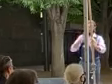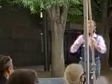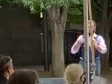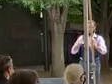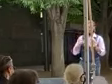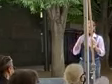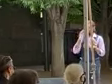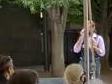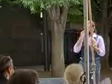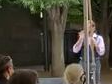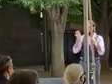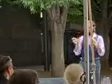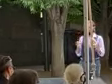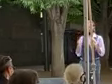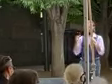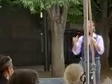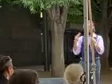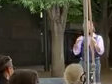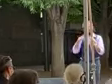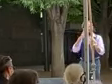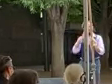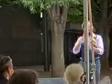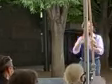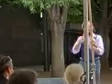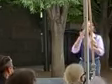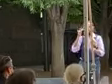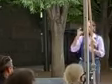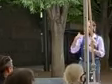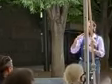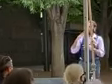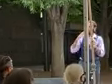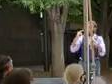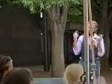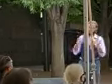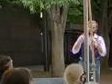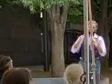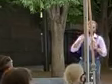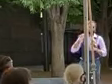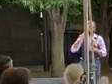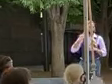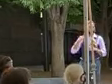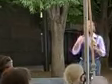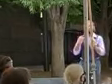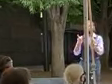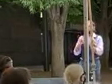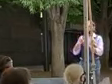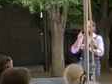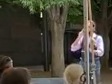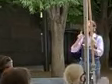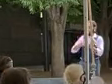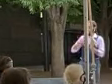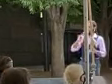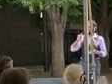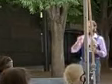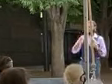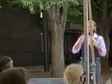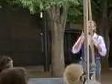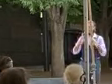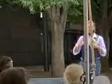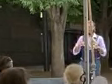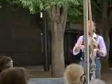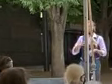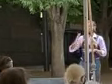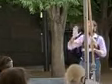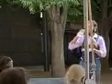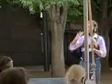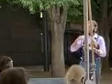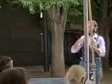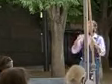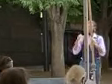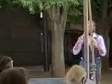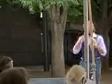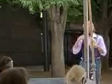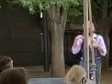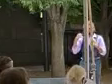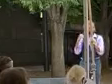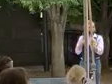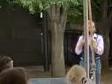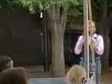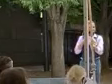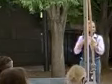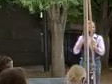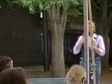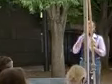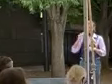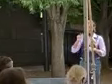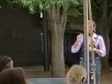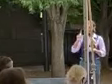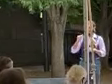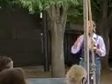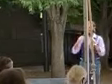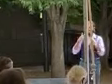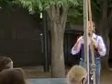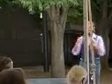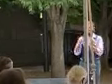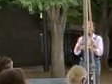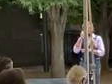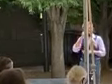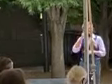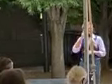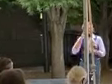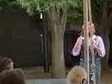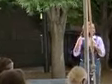We do this to honor and celebrate the ADA and to recognize disability leaders past and present who have fought tirelessly for the ADA and still fight every day for equality for all people.